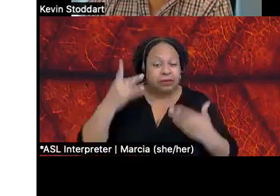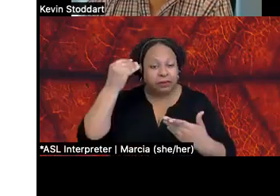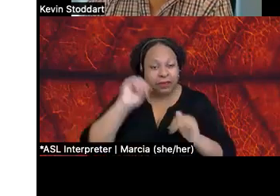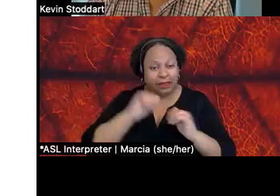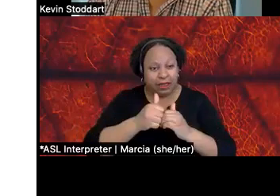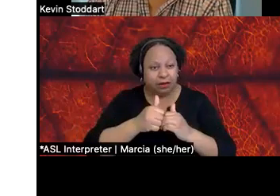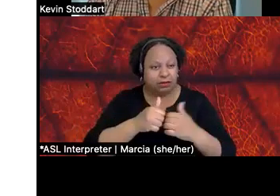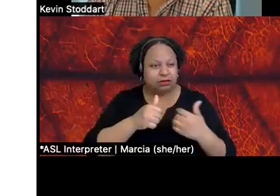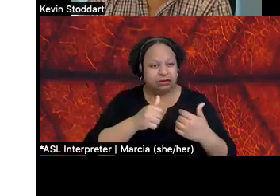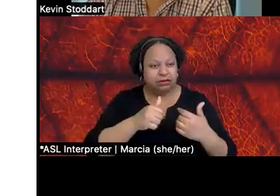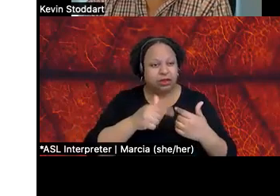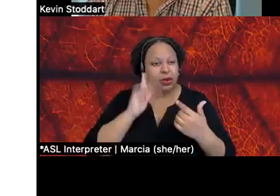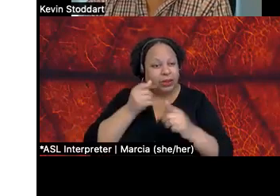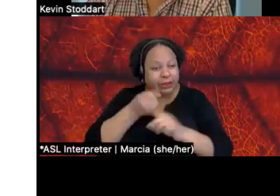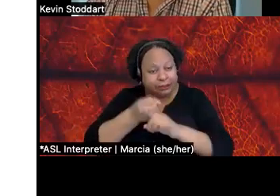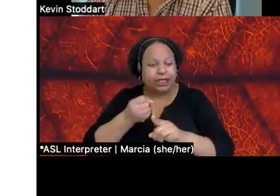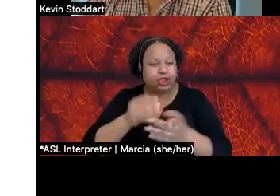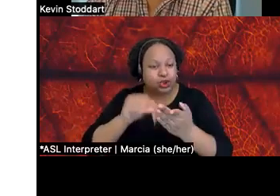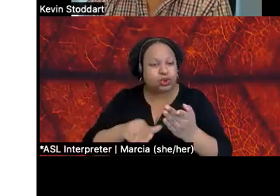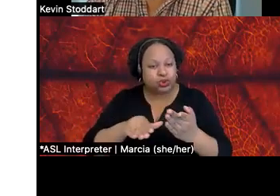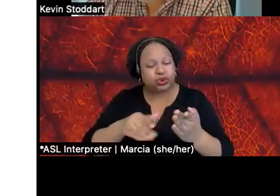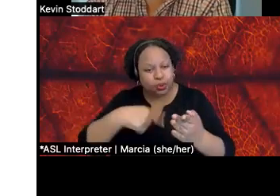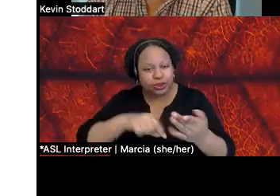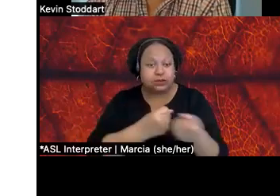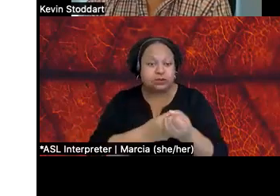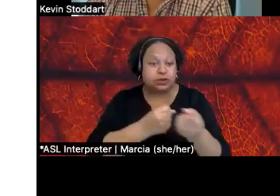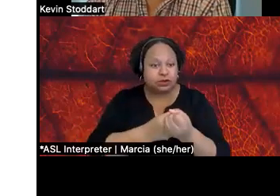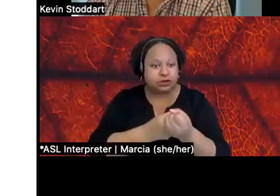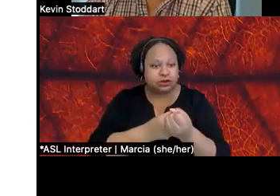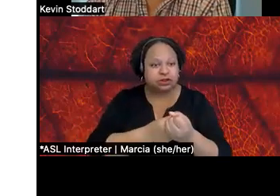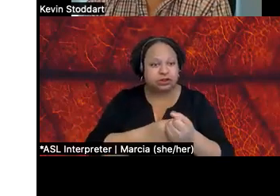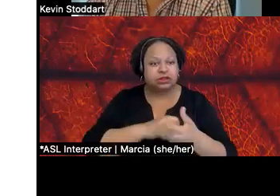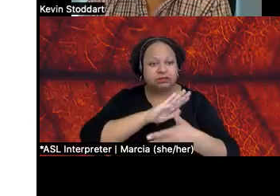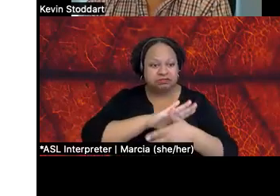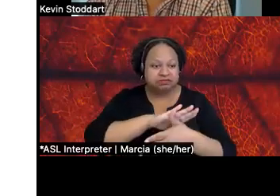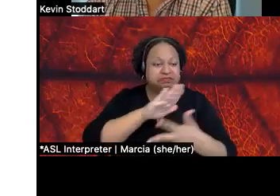We're also looking at problems with nonverbal communicative behaviours.